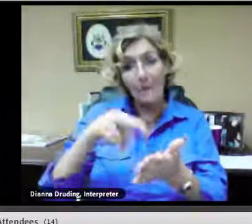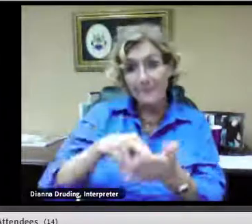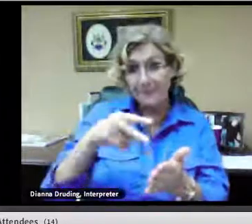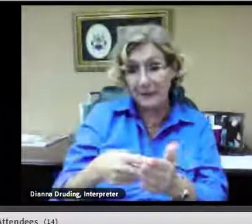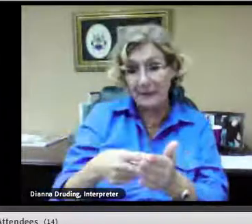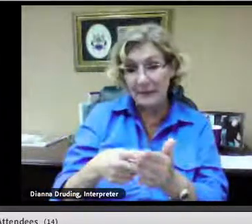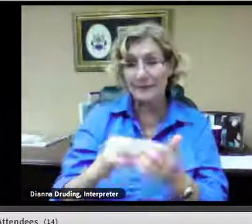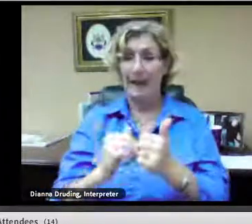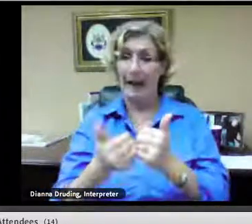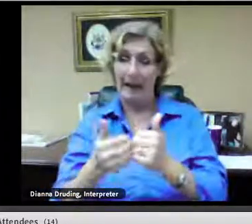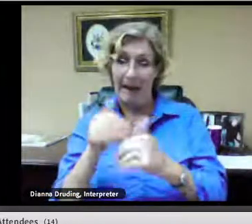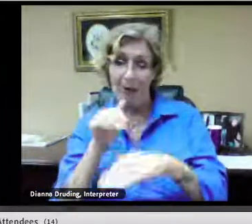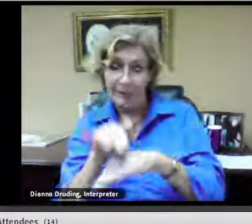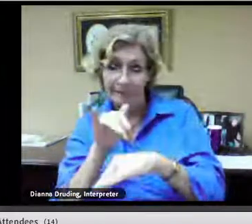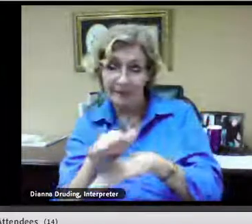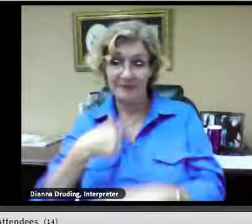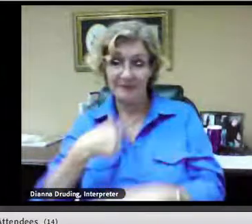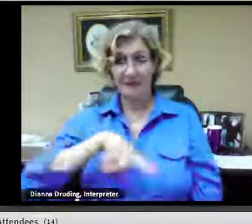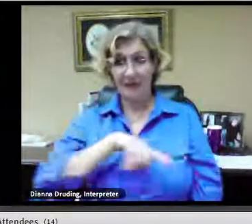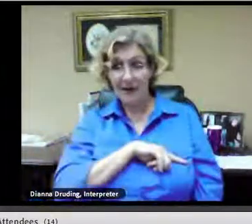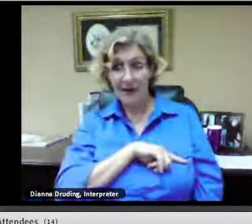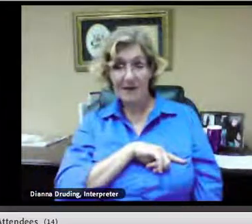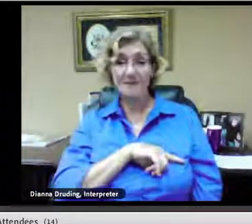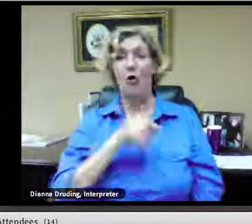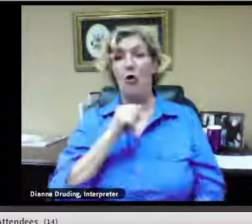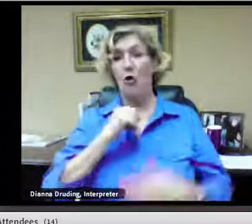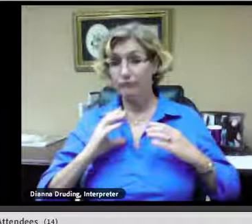our patrons, libraries, our attitudes.